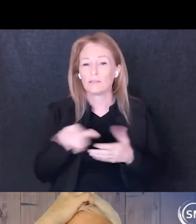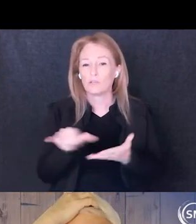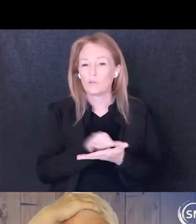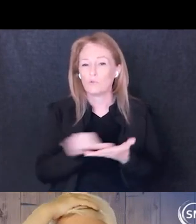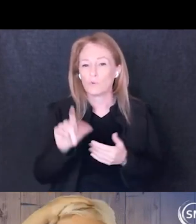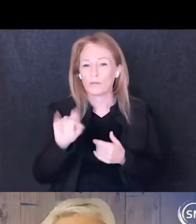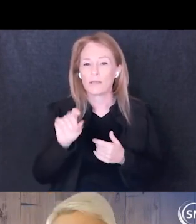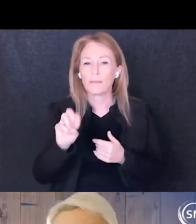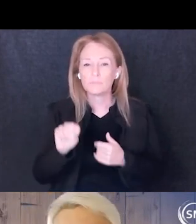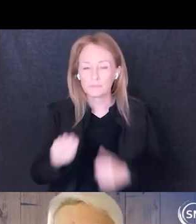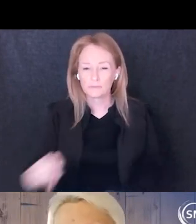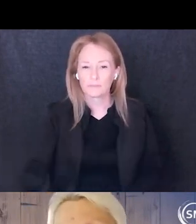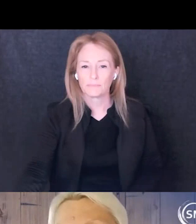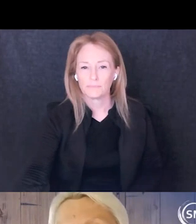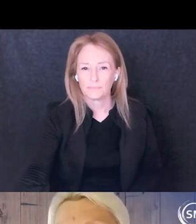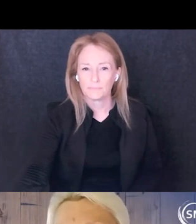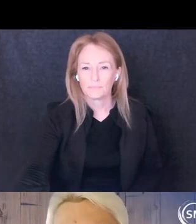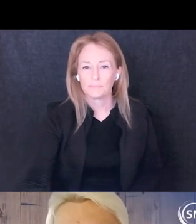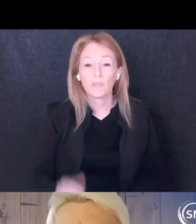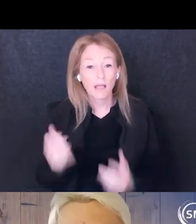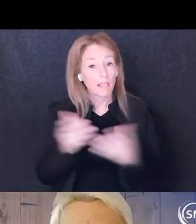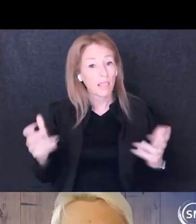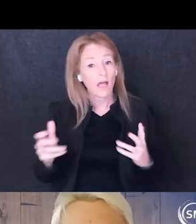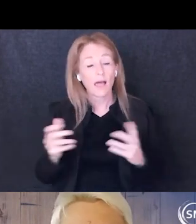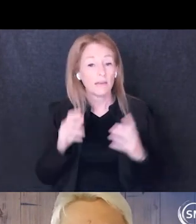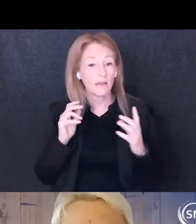THIS HAS BEEN A LOT OF TALK AROUND SOCIAL MEDIA.